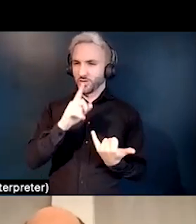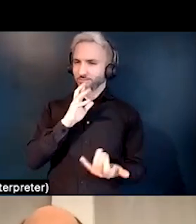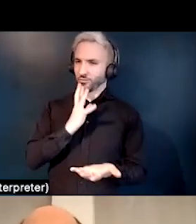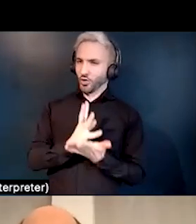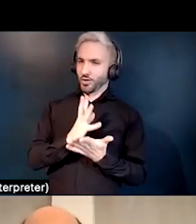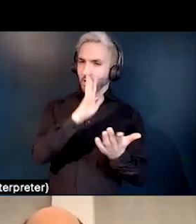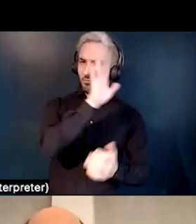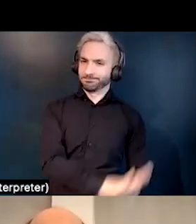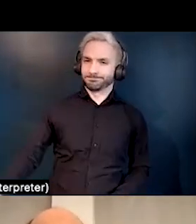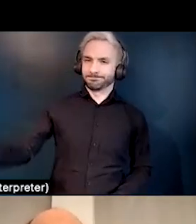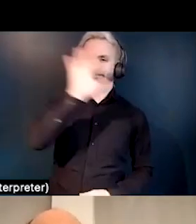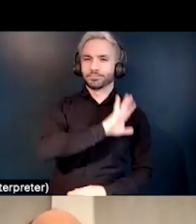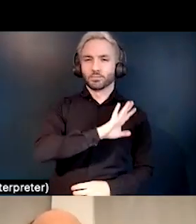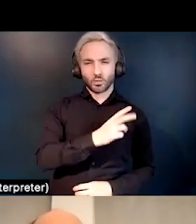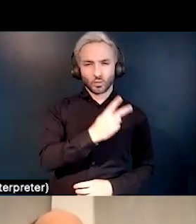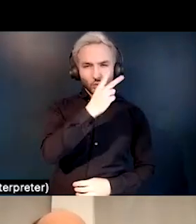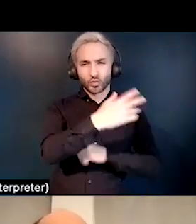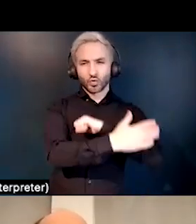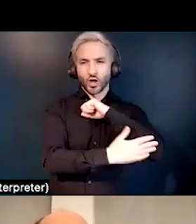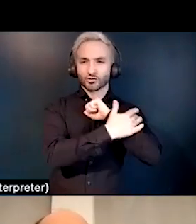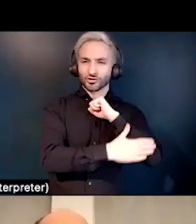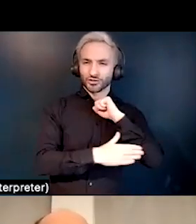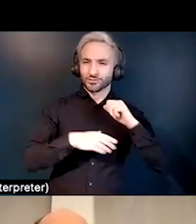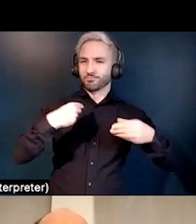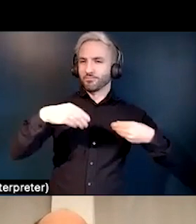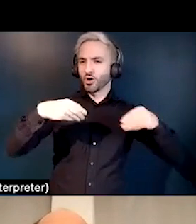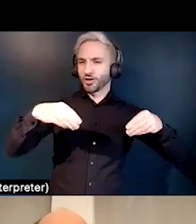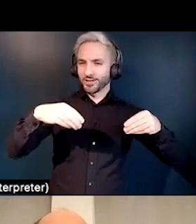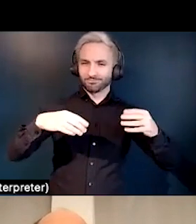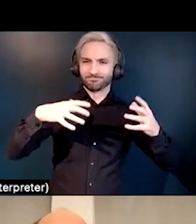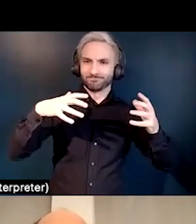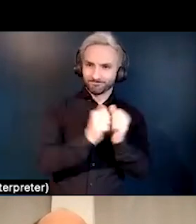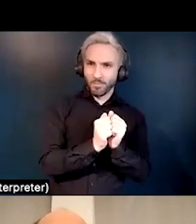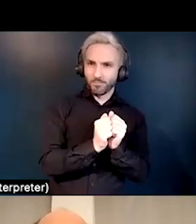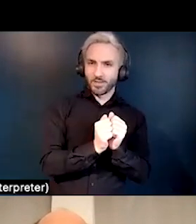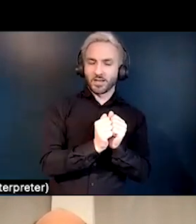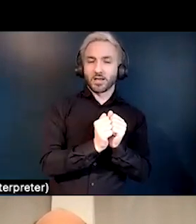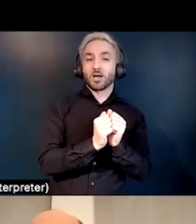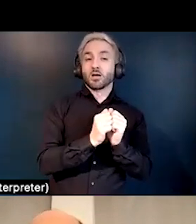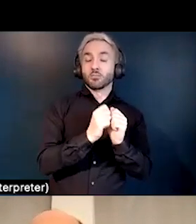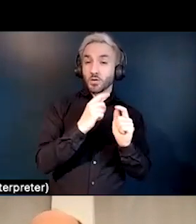countries' markets combined. But the growth in the North American publishing business has been flat